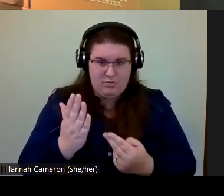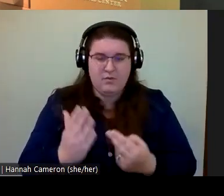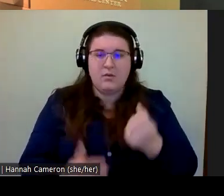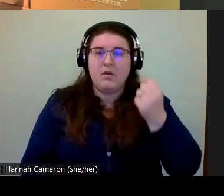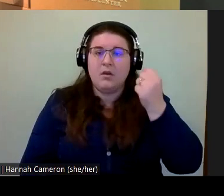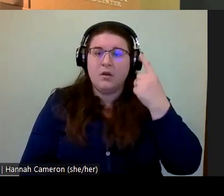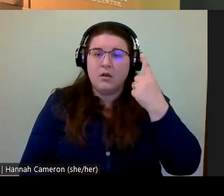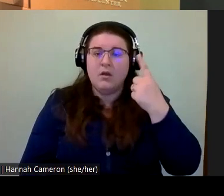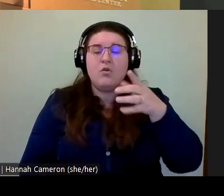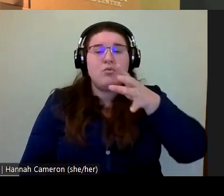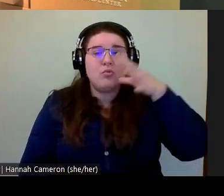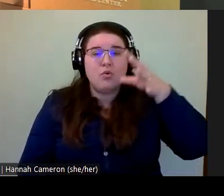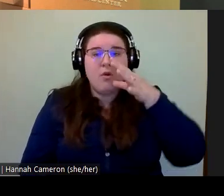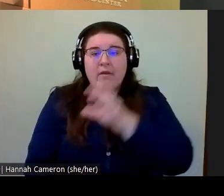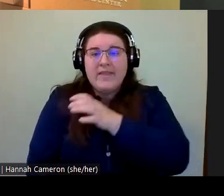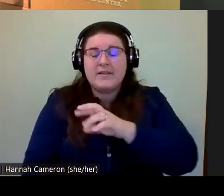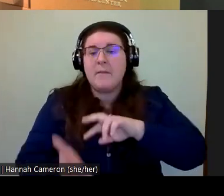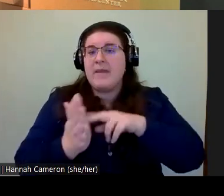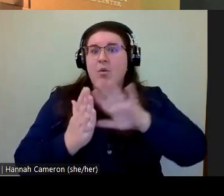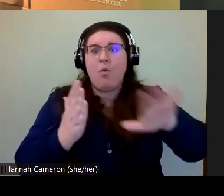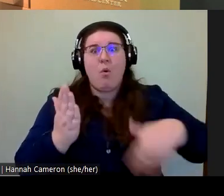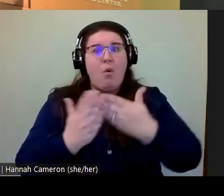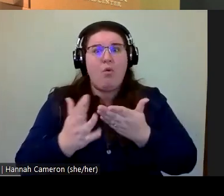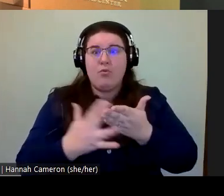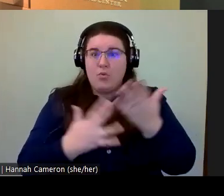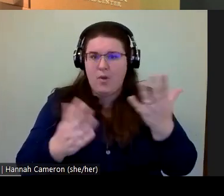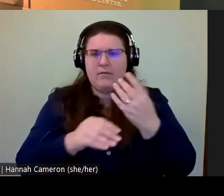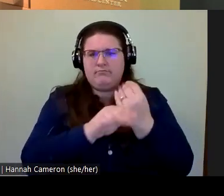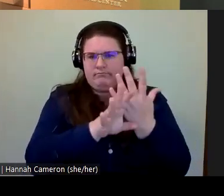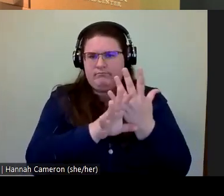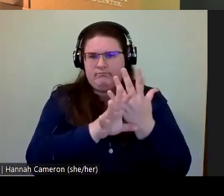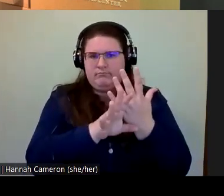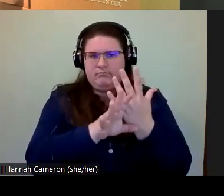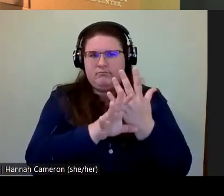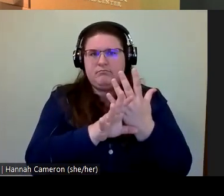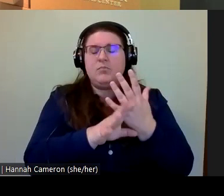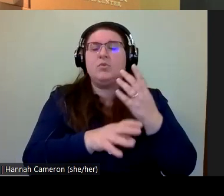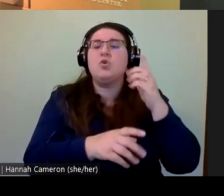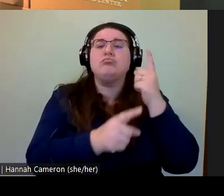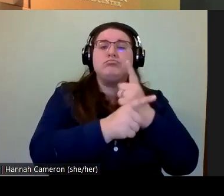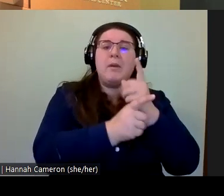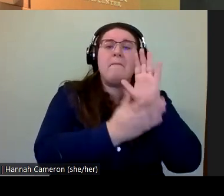provided by tah health so you got tella Health specialty care or you got collaborative care um